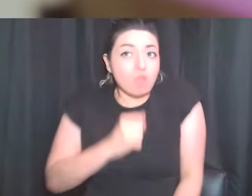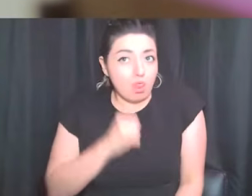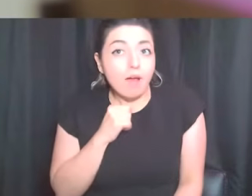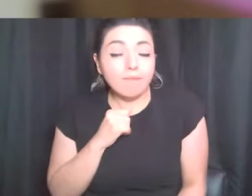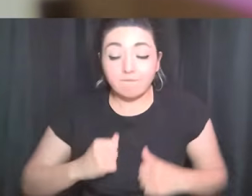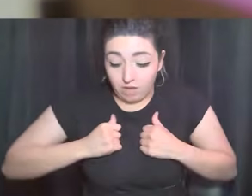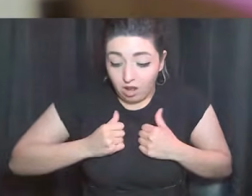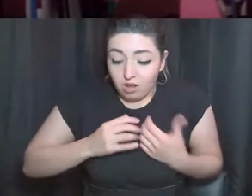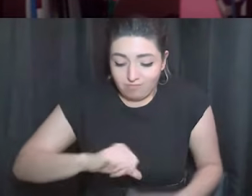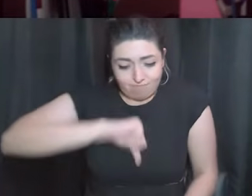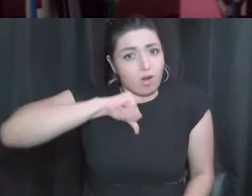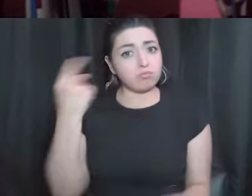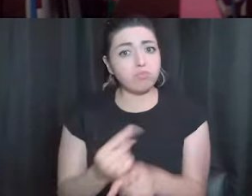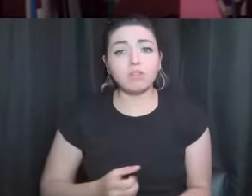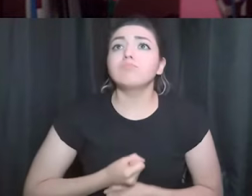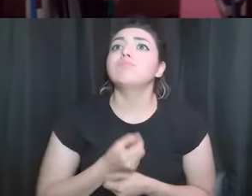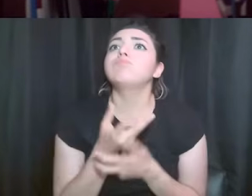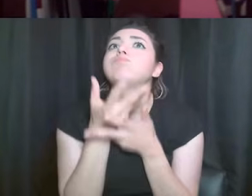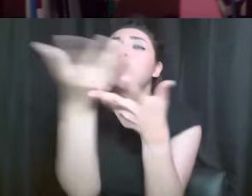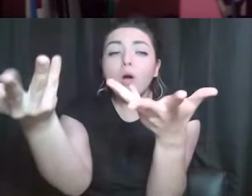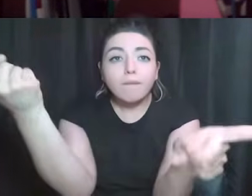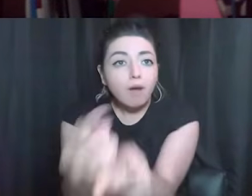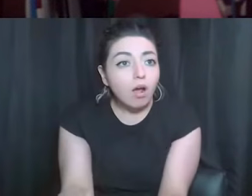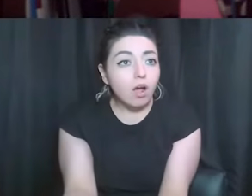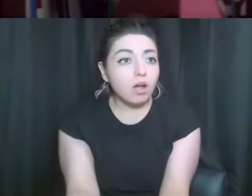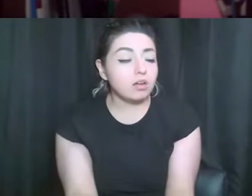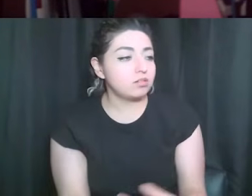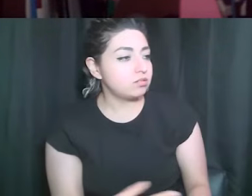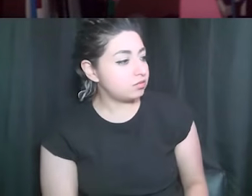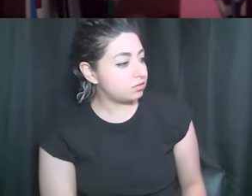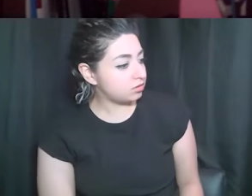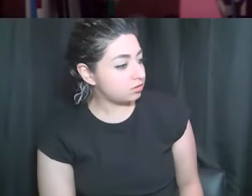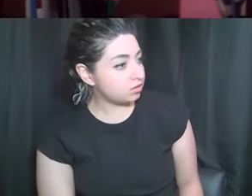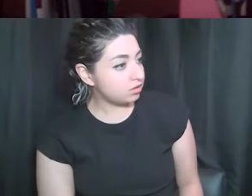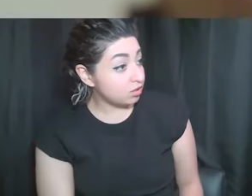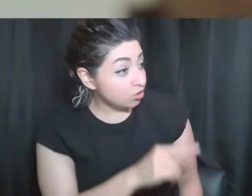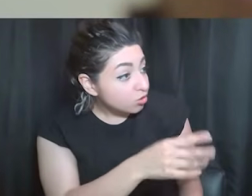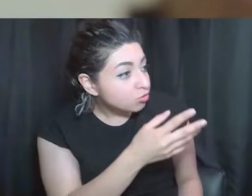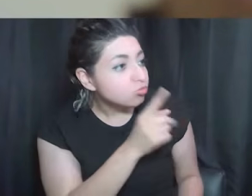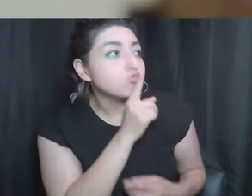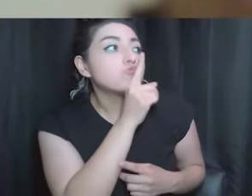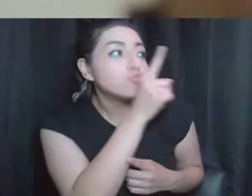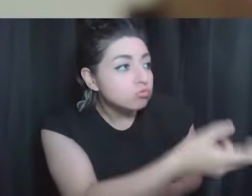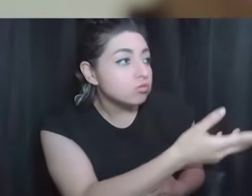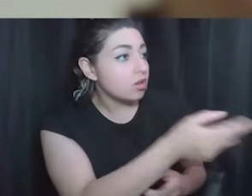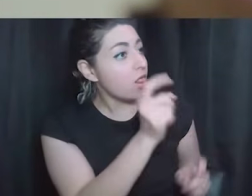You're seriously asking me why someone would hide their emotions? You? The hell's that supposed to mean?